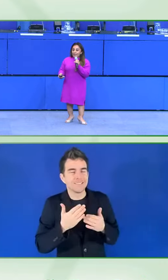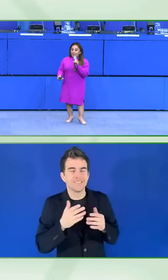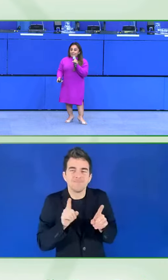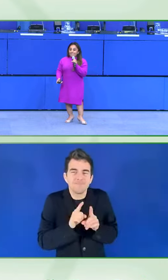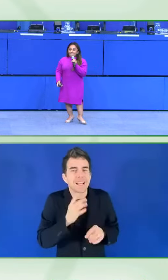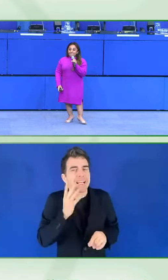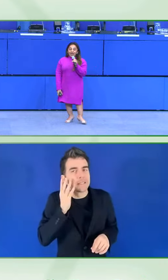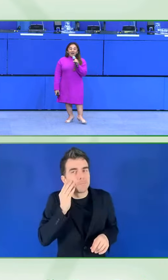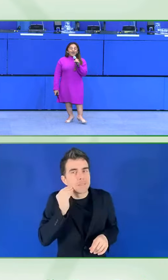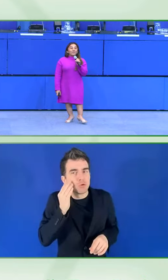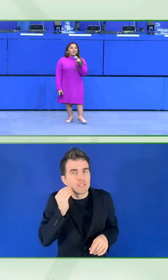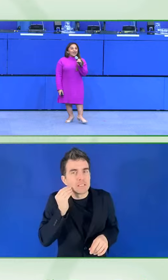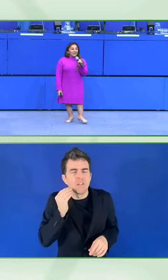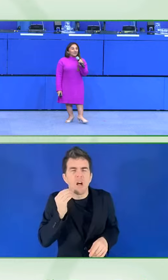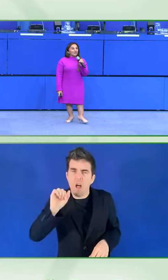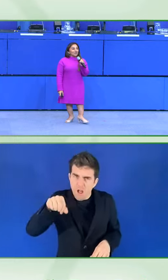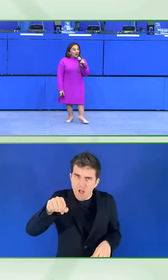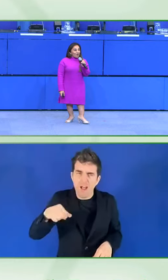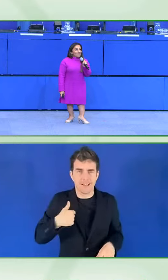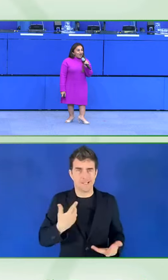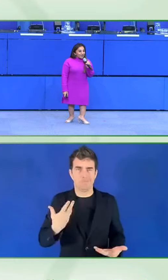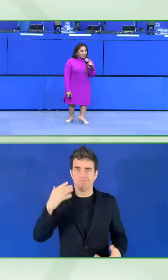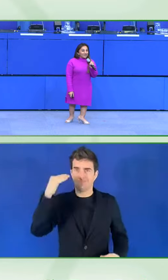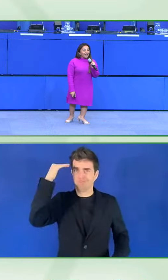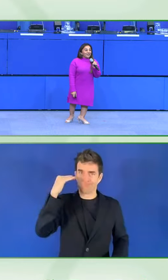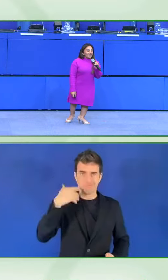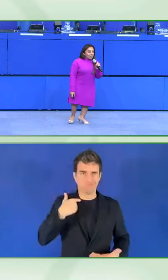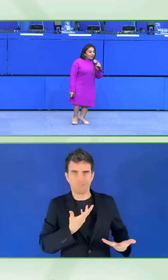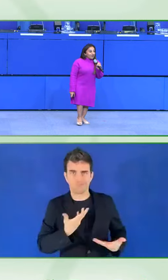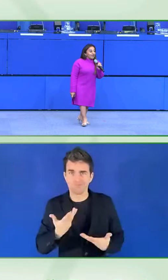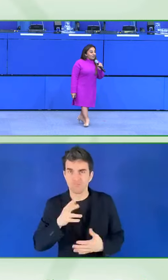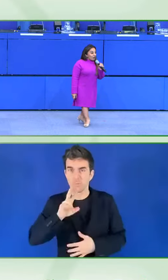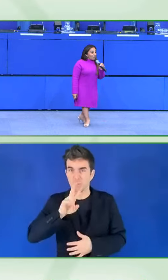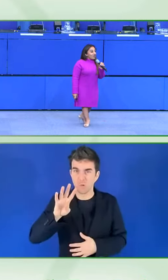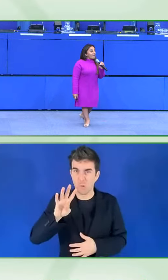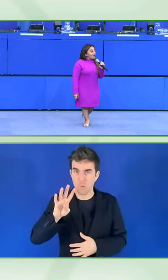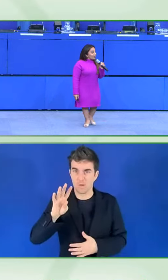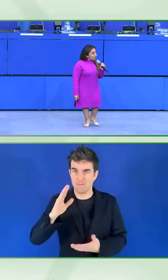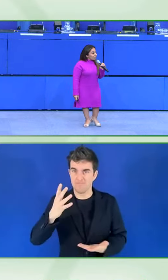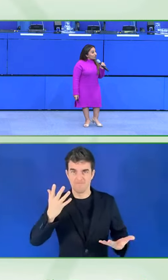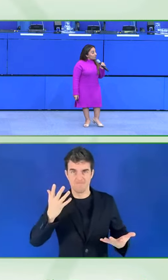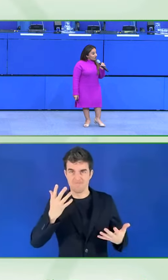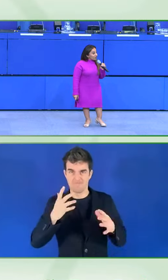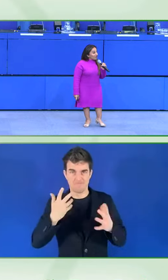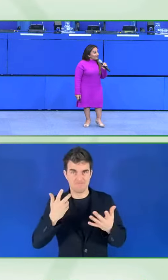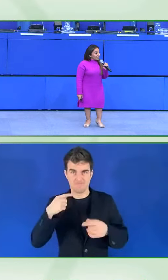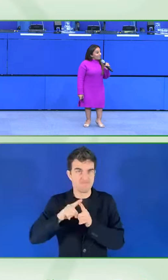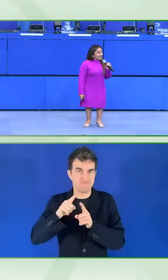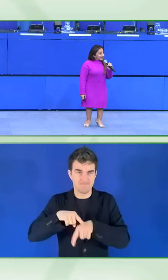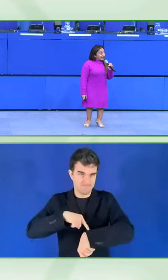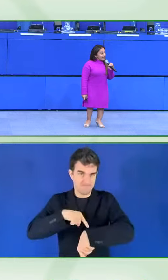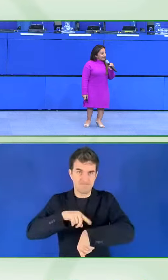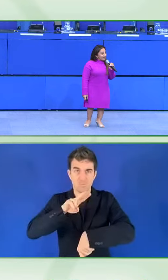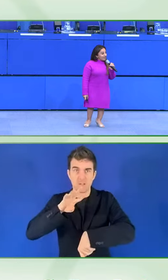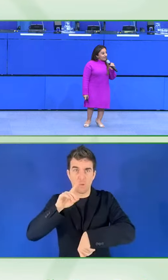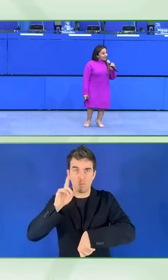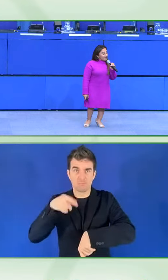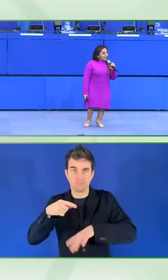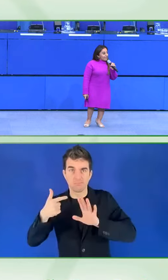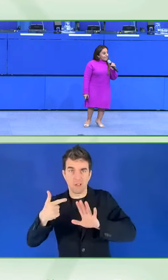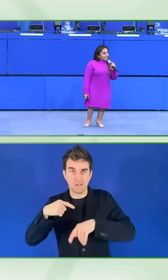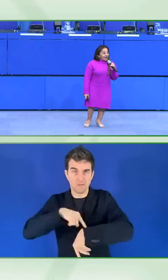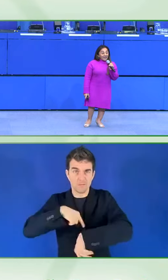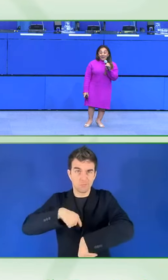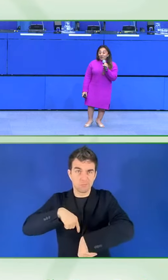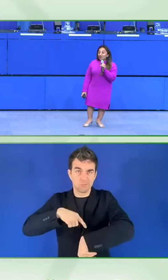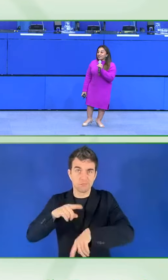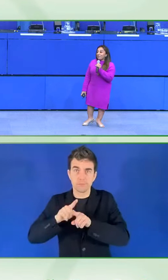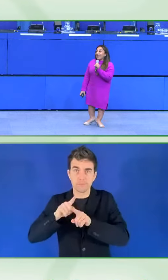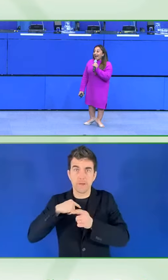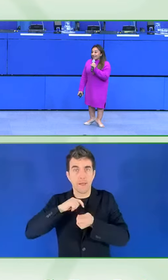Because I am a three-foot 10 in height, the height of a four-year-old, I have to think